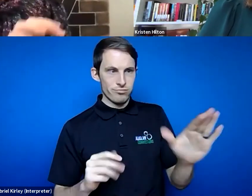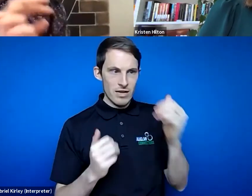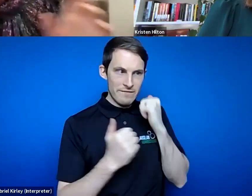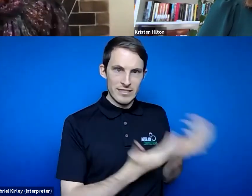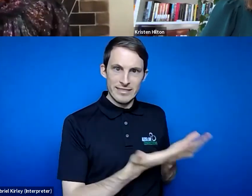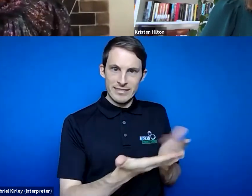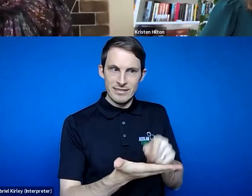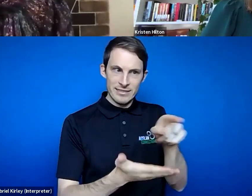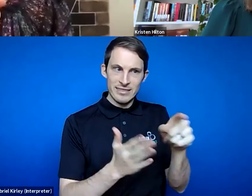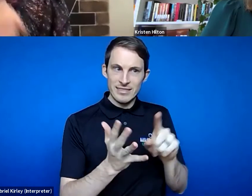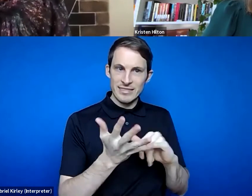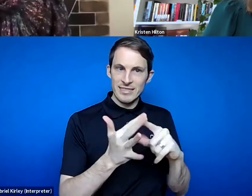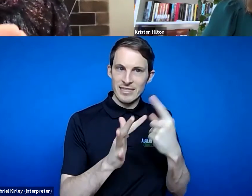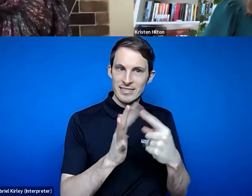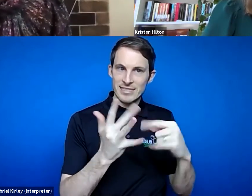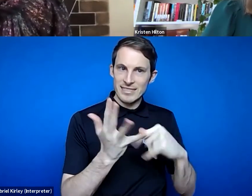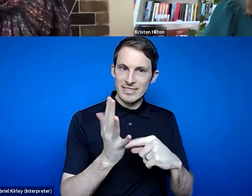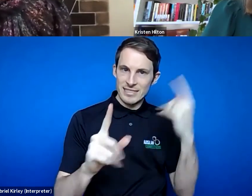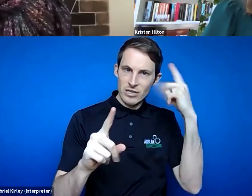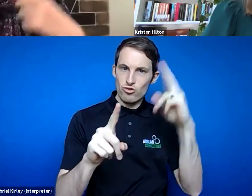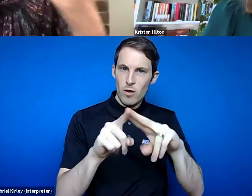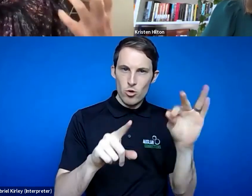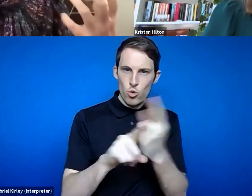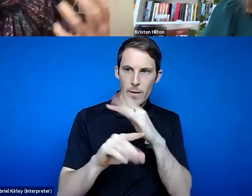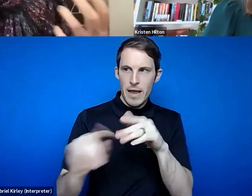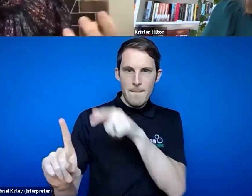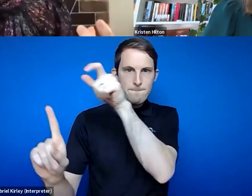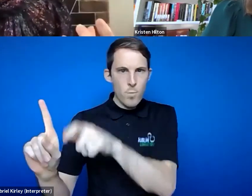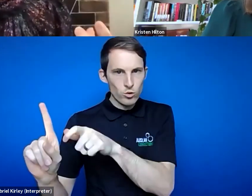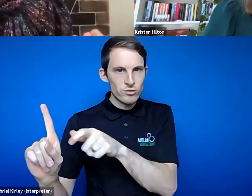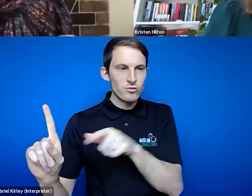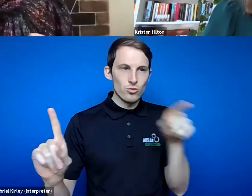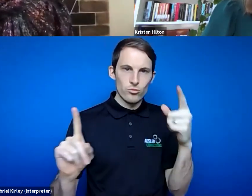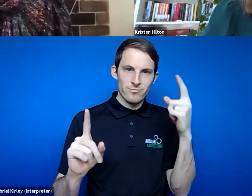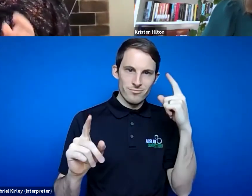that is not actually about the woman at the centre of this. This is about how we see gender."